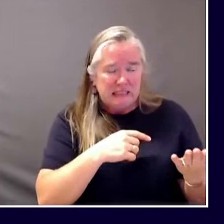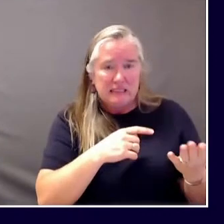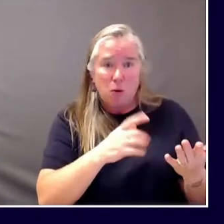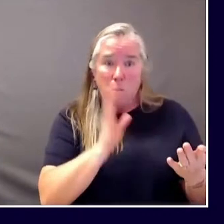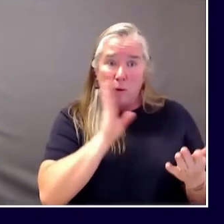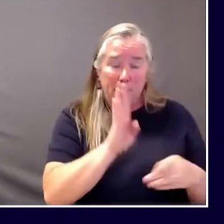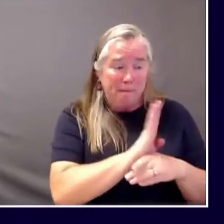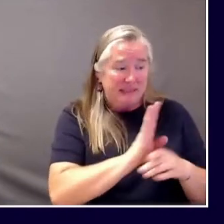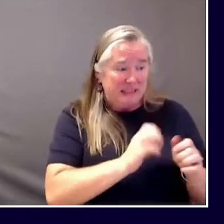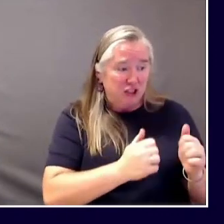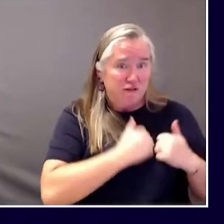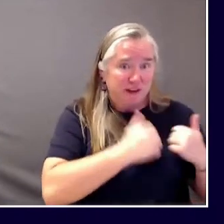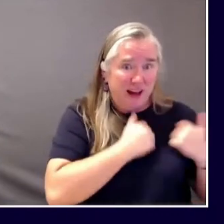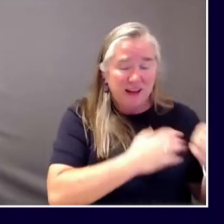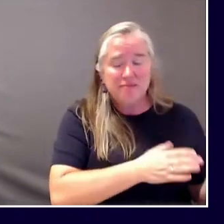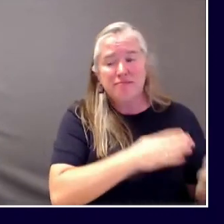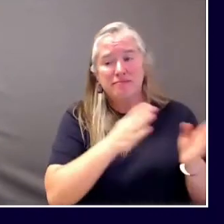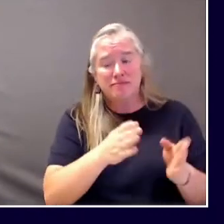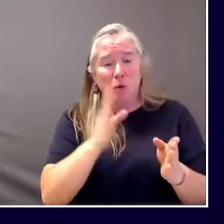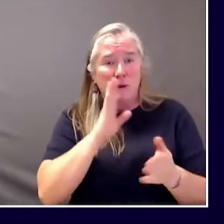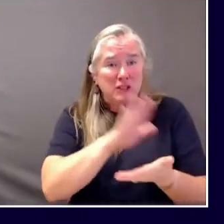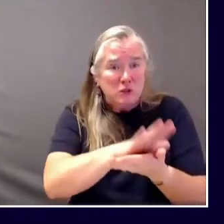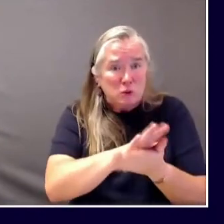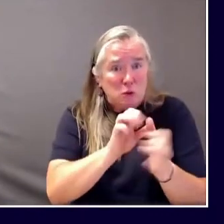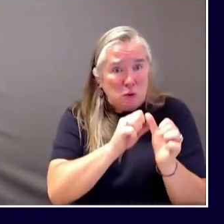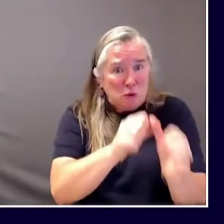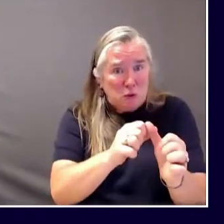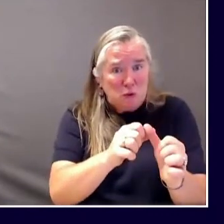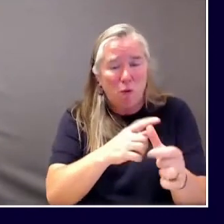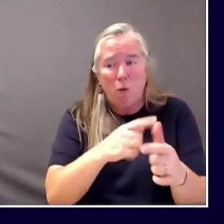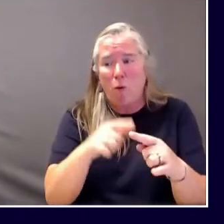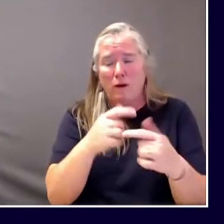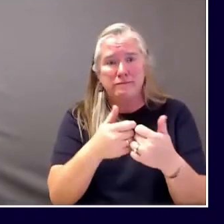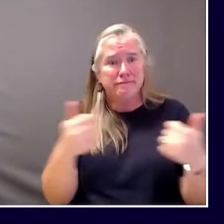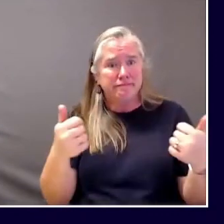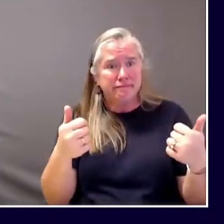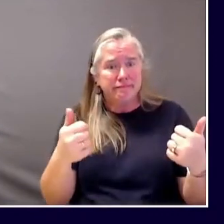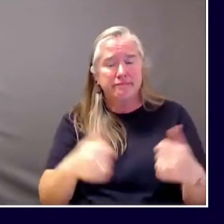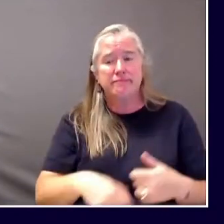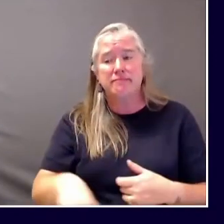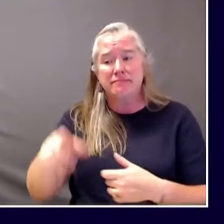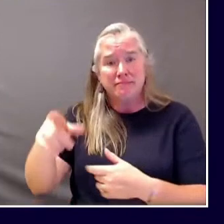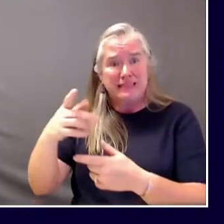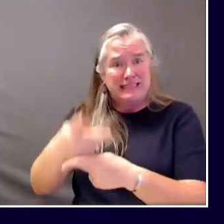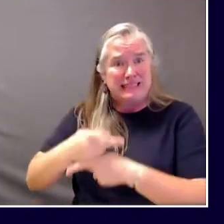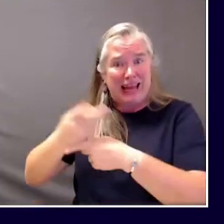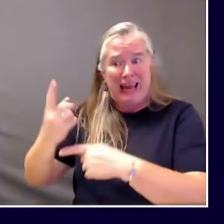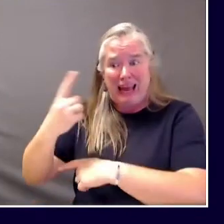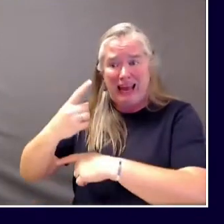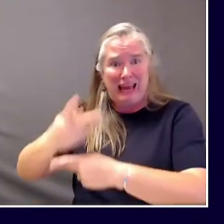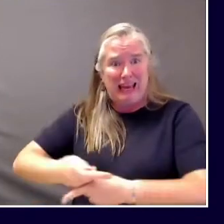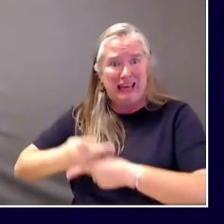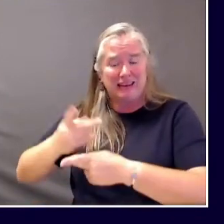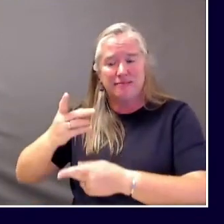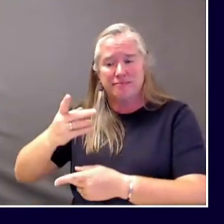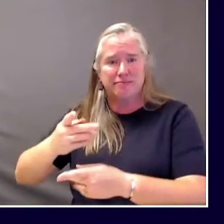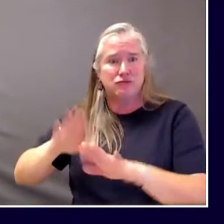internet with the daycare down